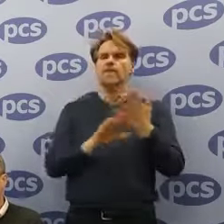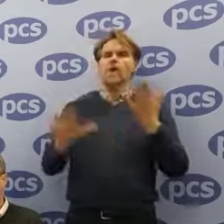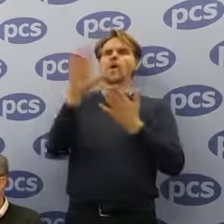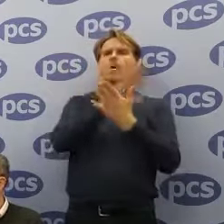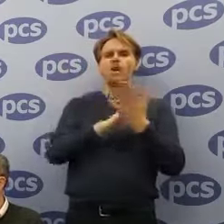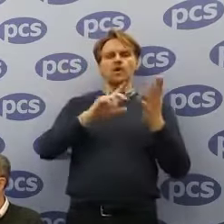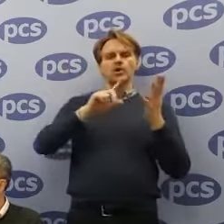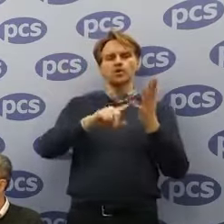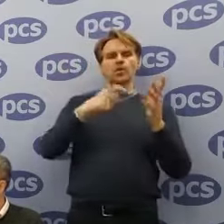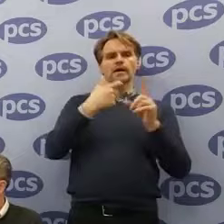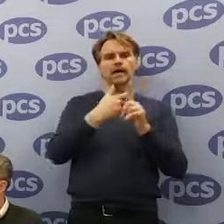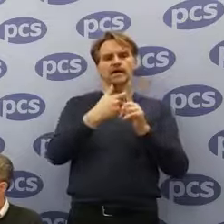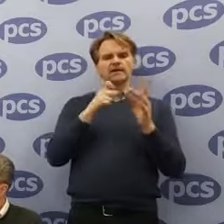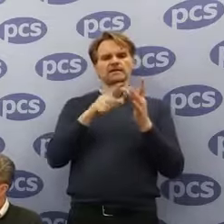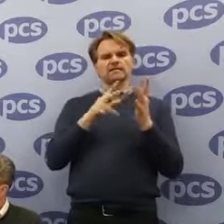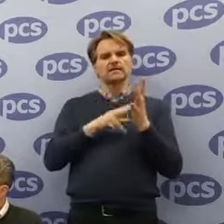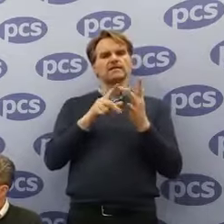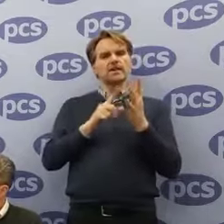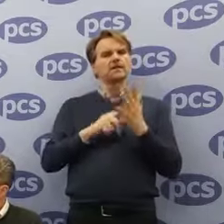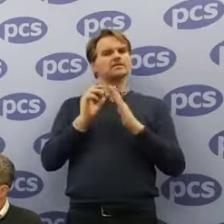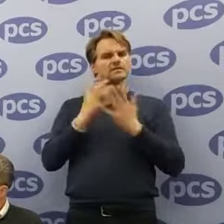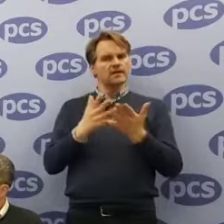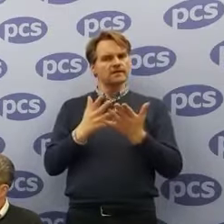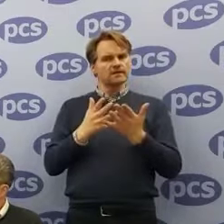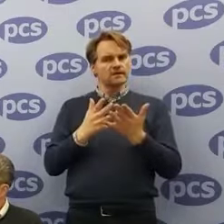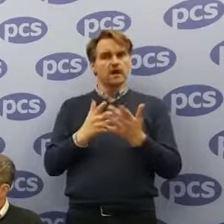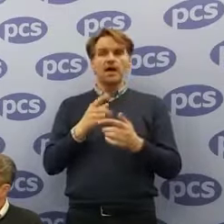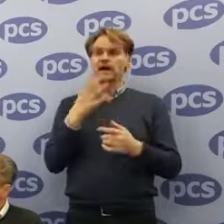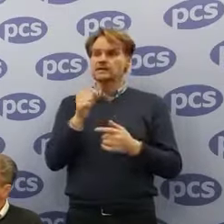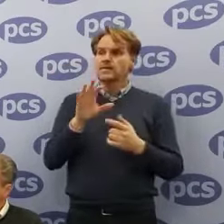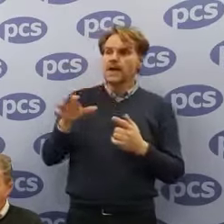separate ballots in other areas. Okay thank you. Can I just remind people to